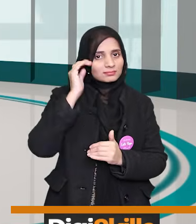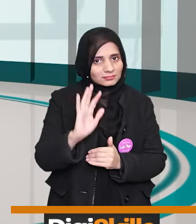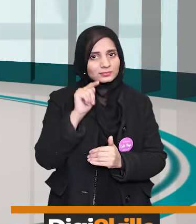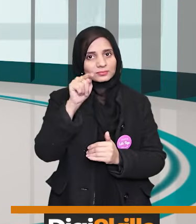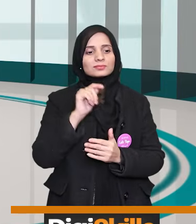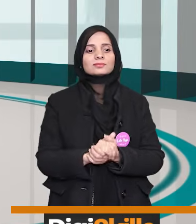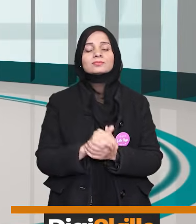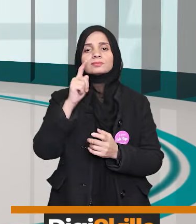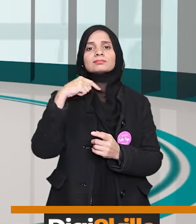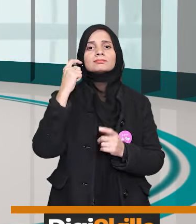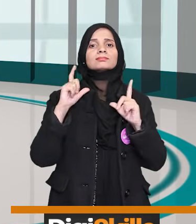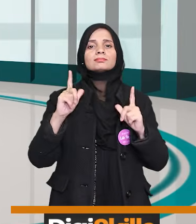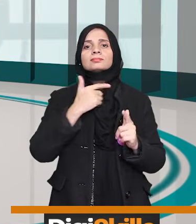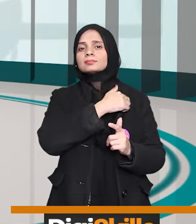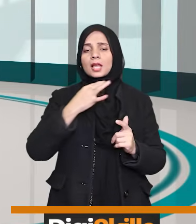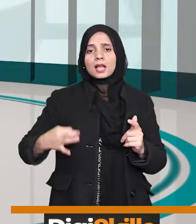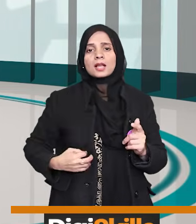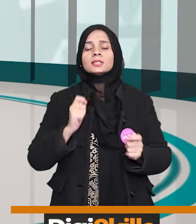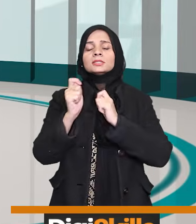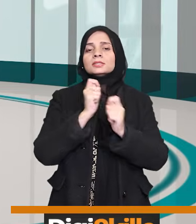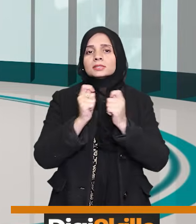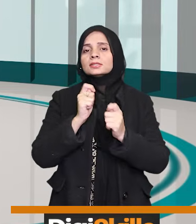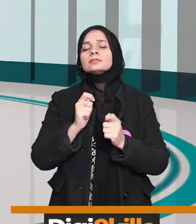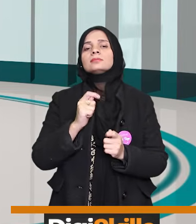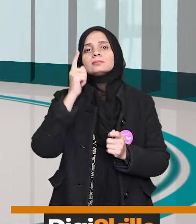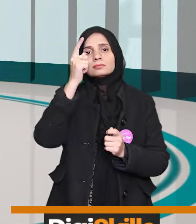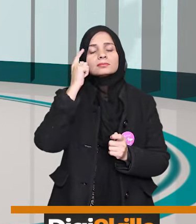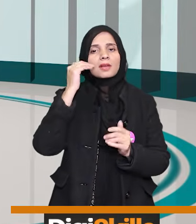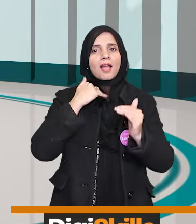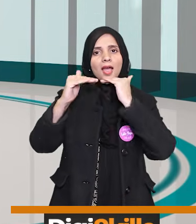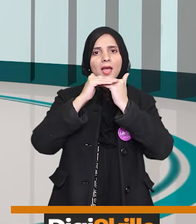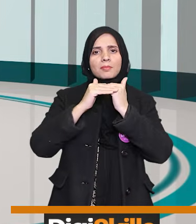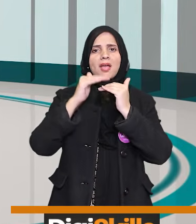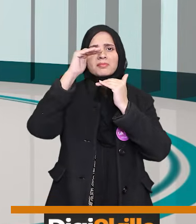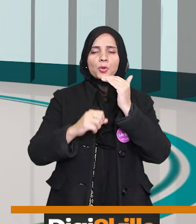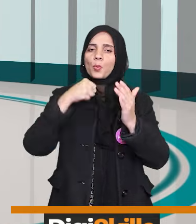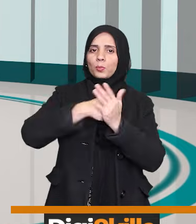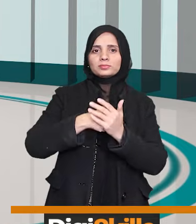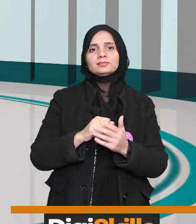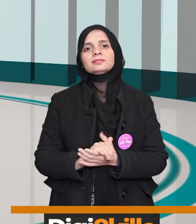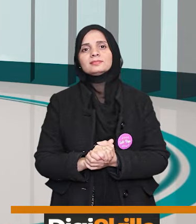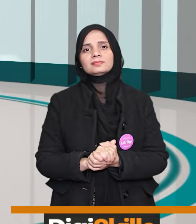your professional behavior would have increased such a level that you won’t lose in your competition.